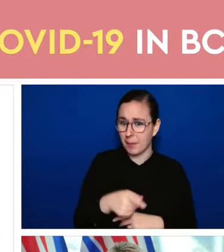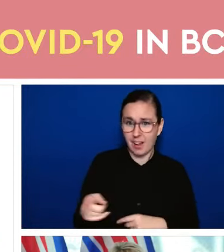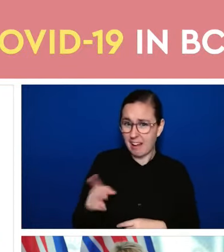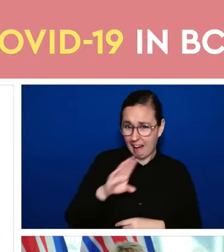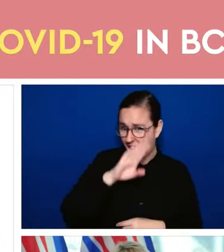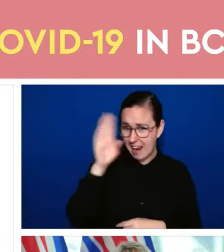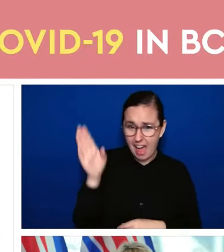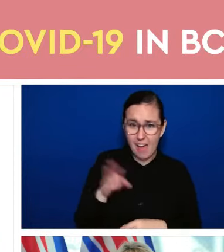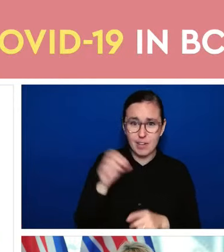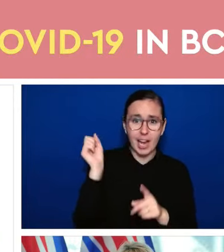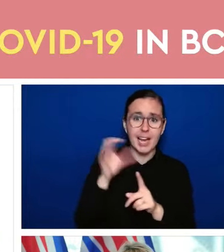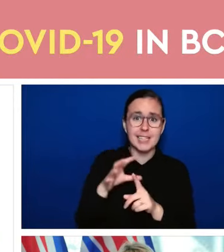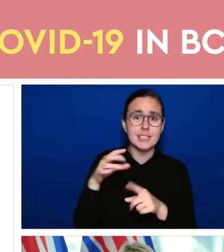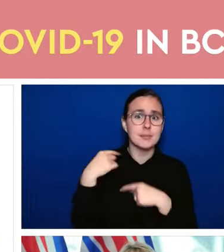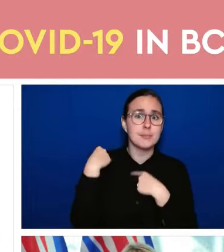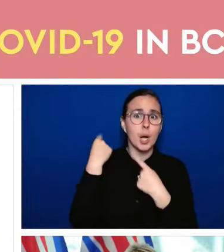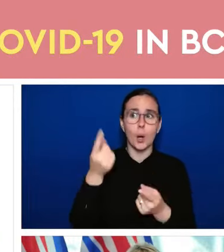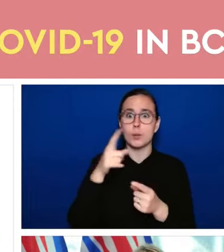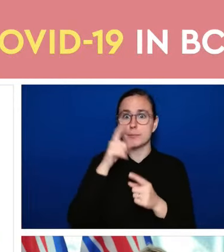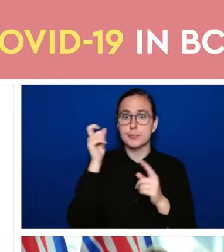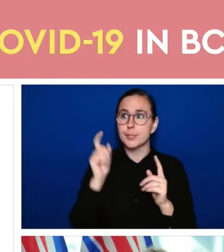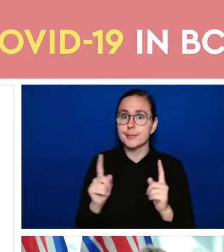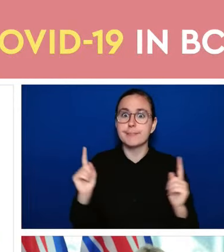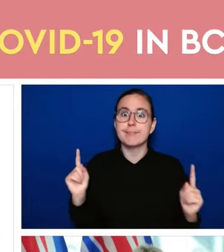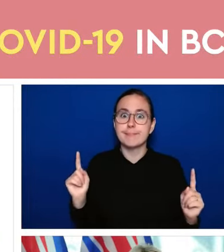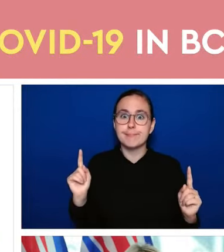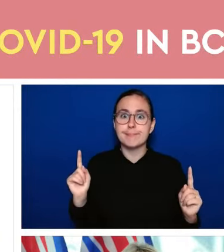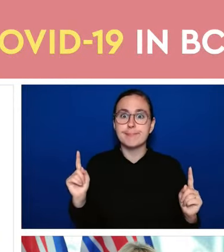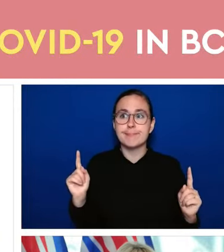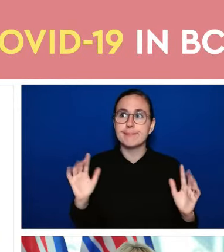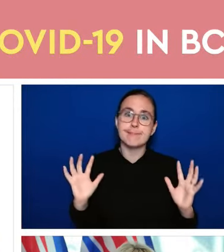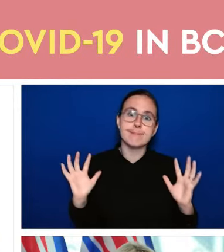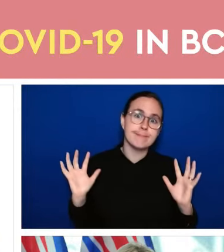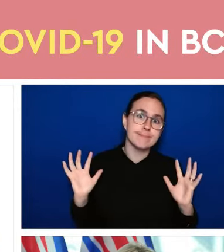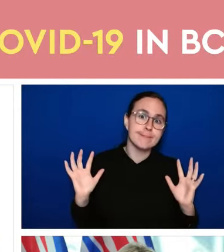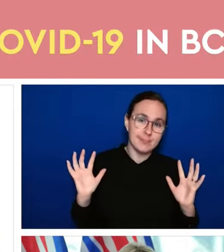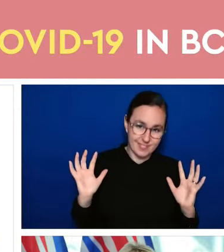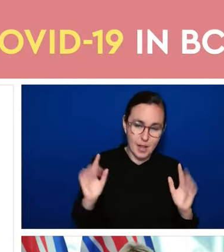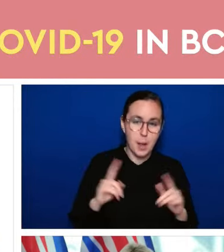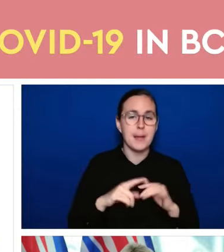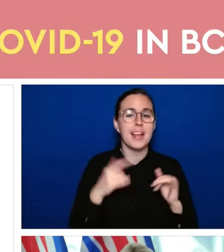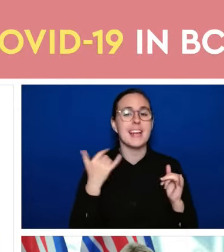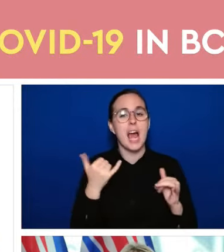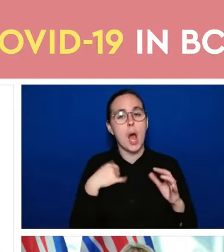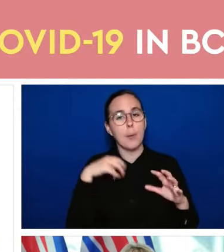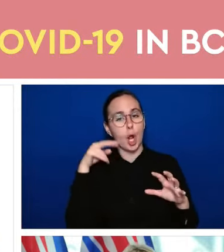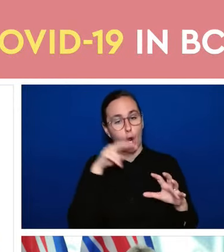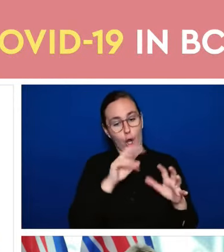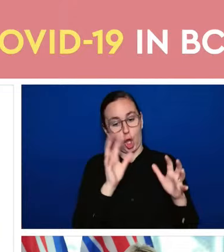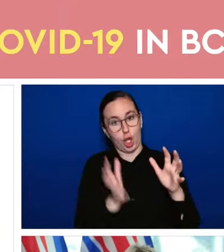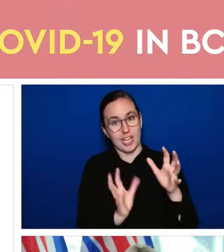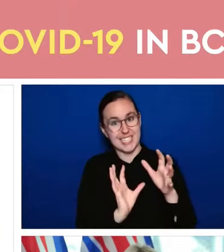in the southern hemisphere just this past. Influences season for them they had a search of